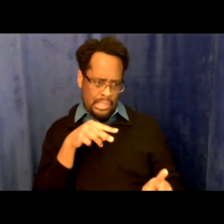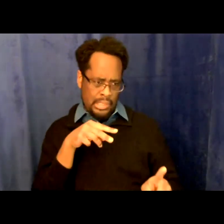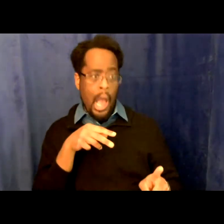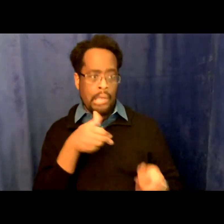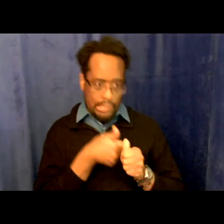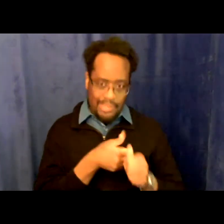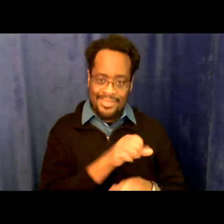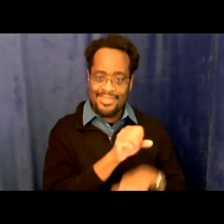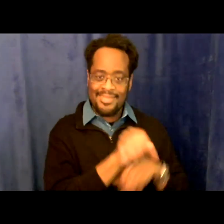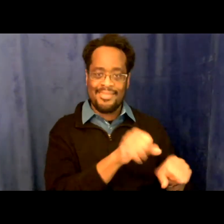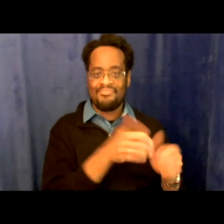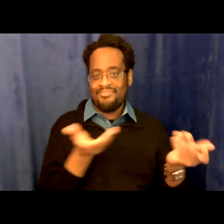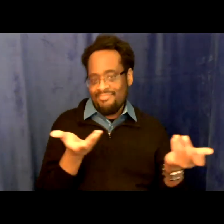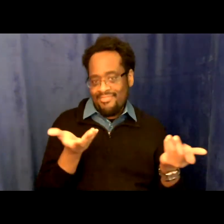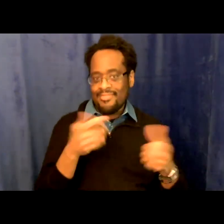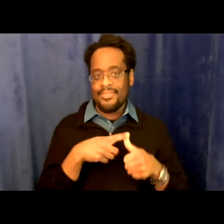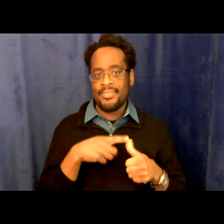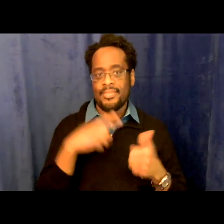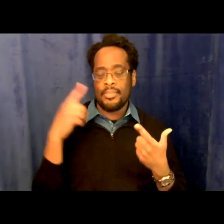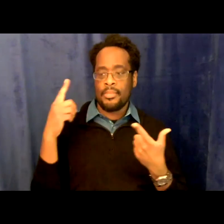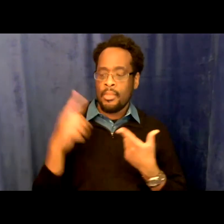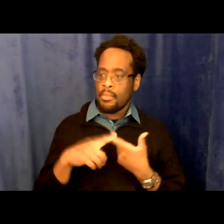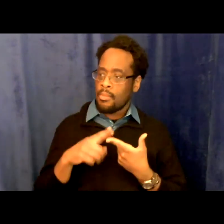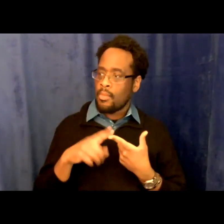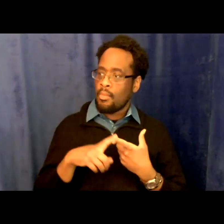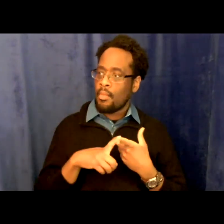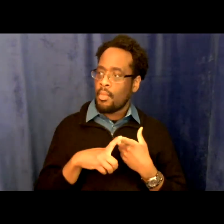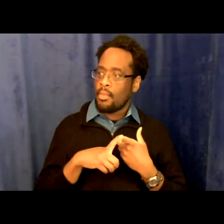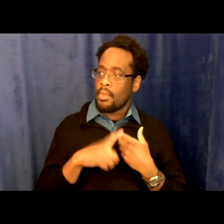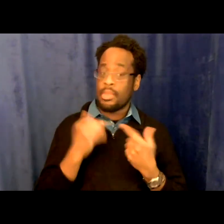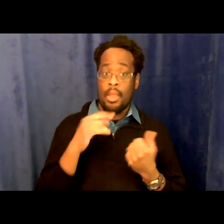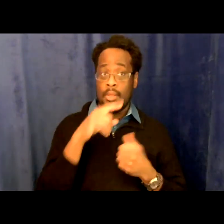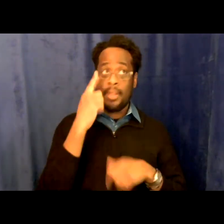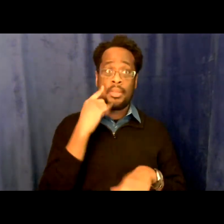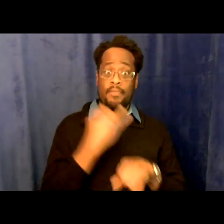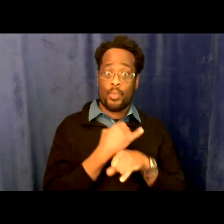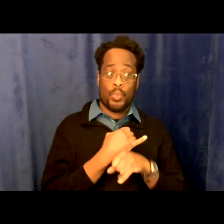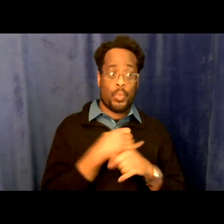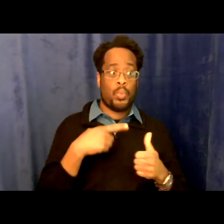the teacher would have to really stay on them in order to truly change the way that they're signing